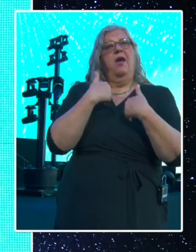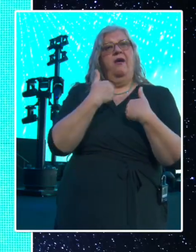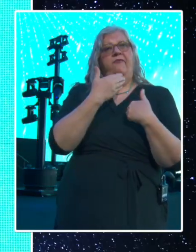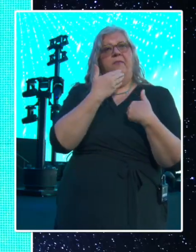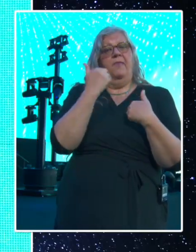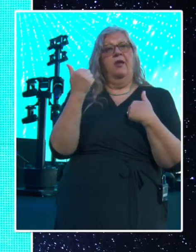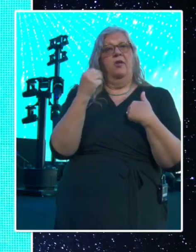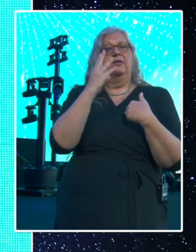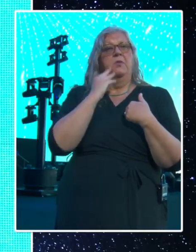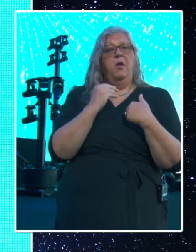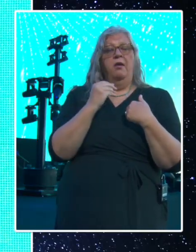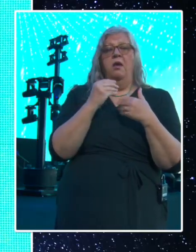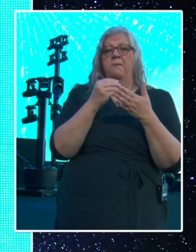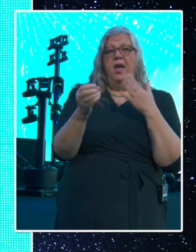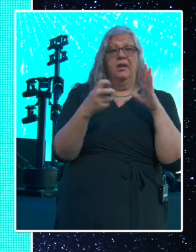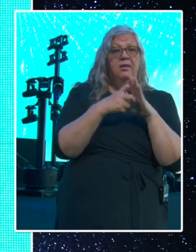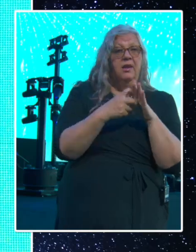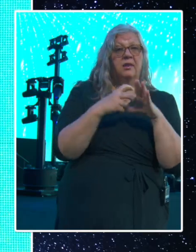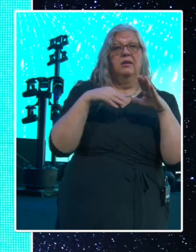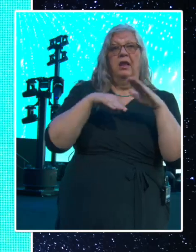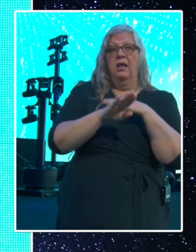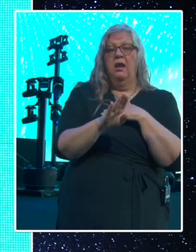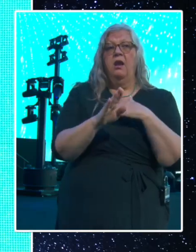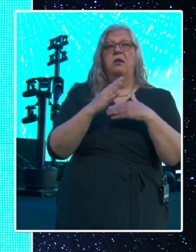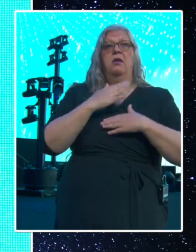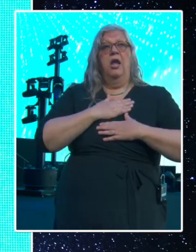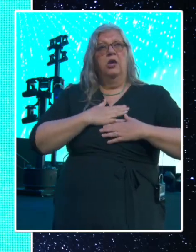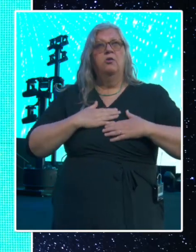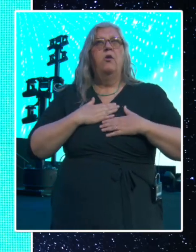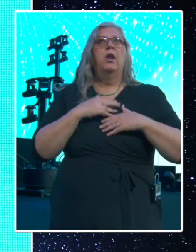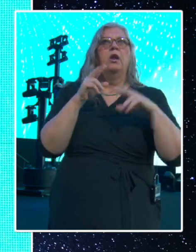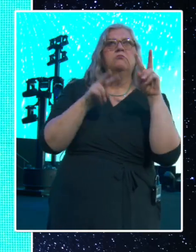to getting to the stadium to being entertained while in the venue.